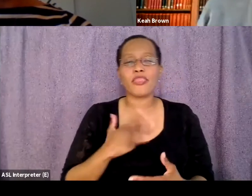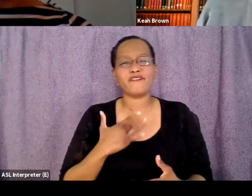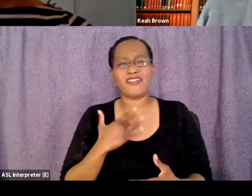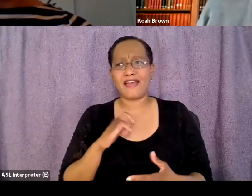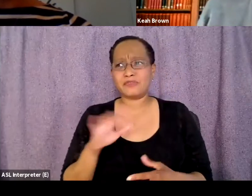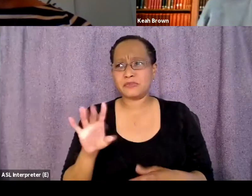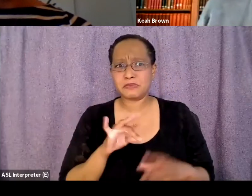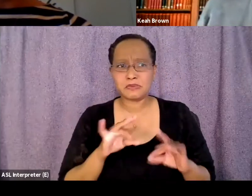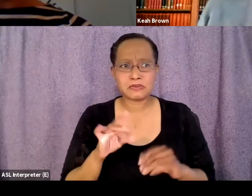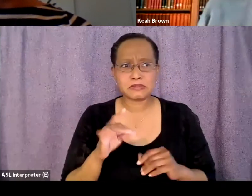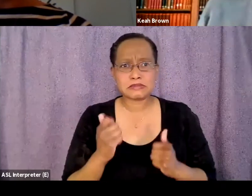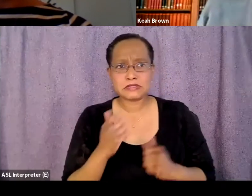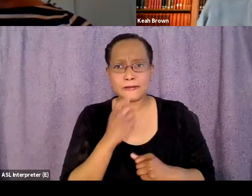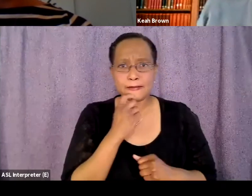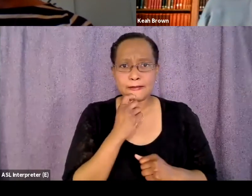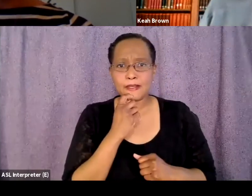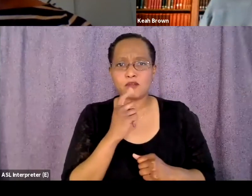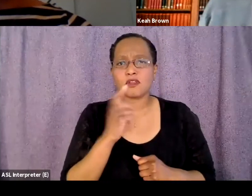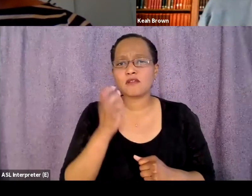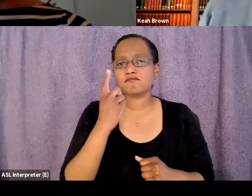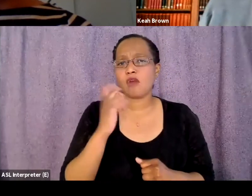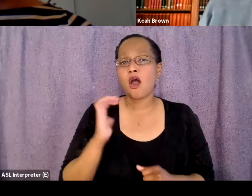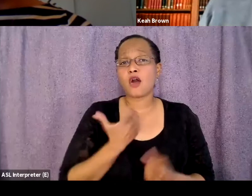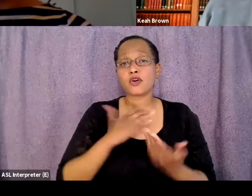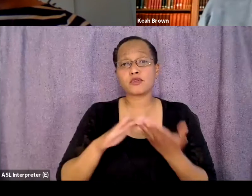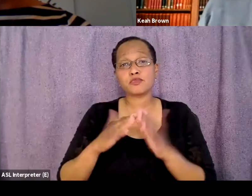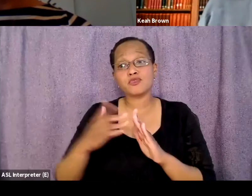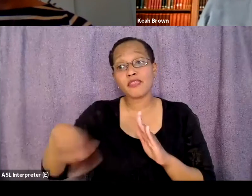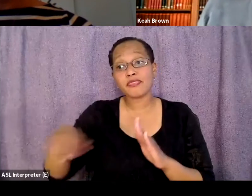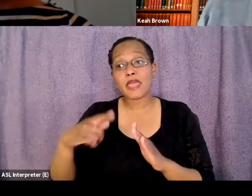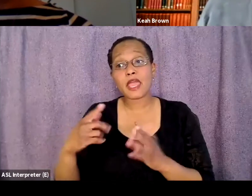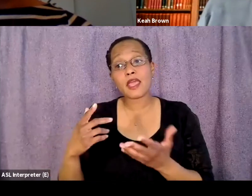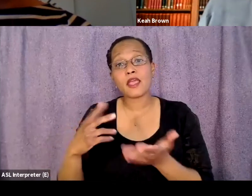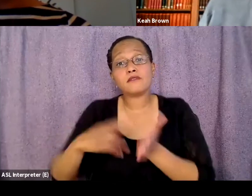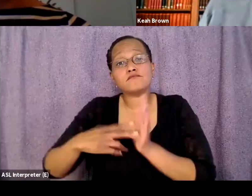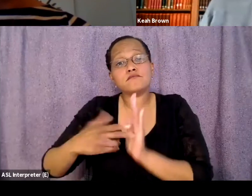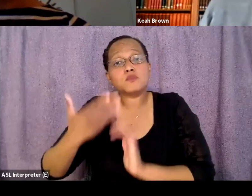Keah Brown: Even though our communities might mean well as marginalized communities, what